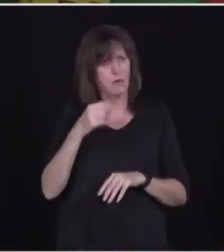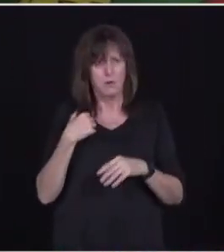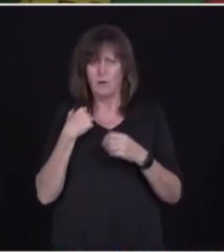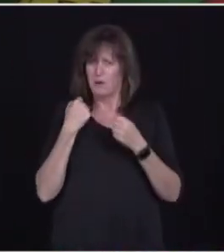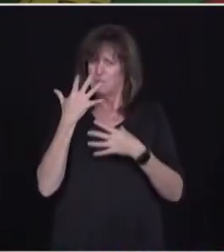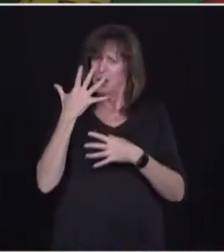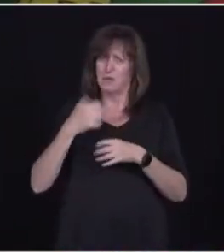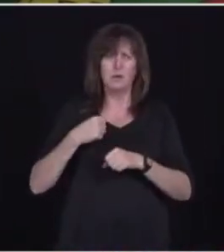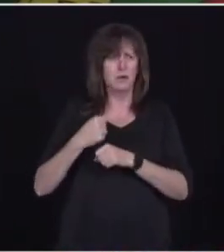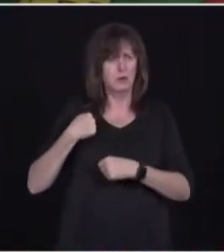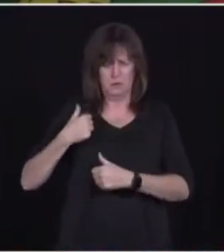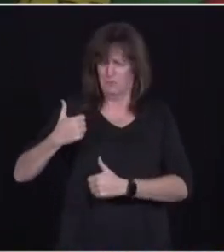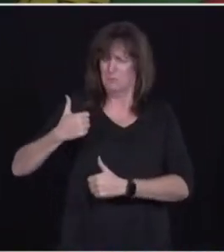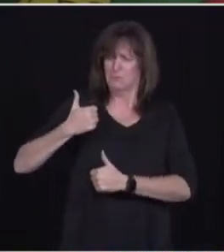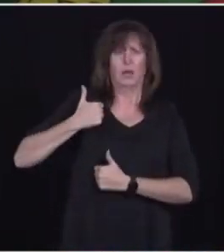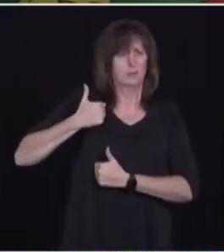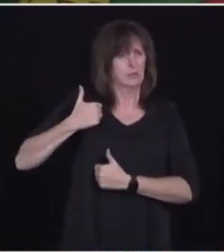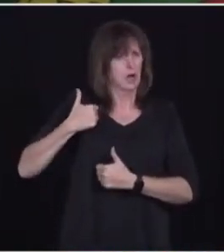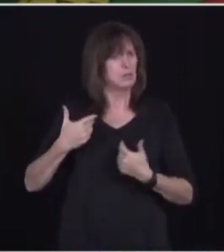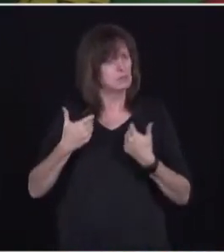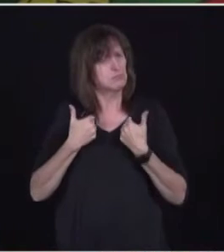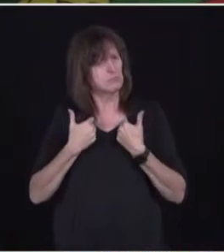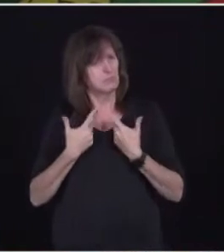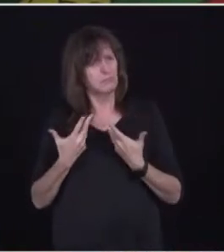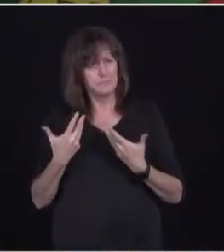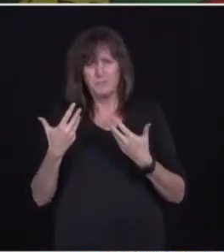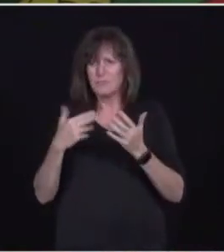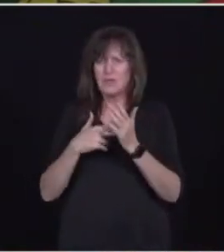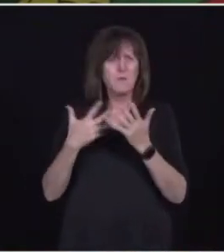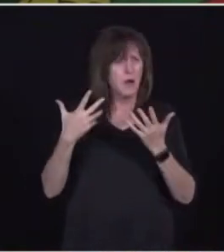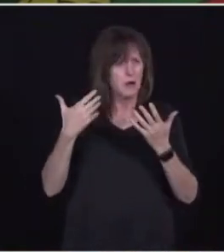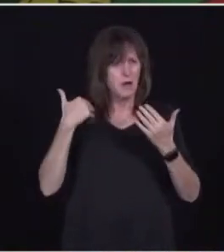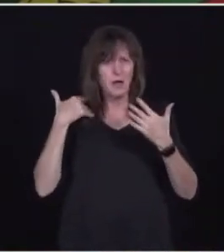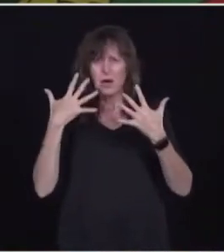force vaccination rollout for Ontario and one of the things I learned about operations